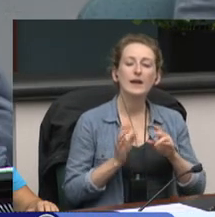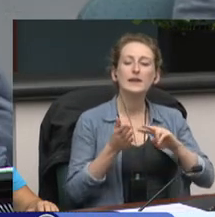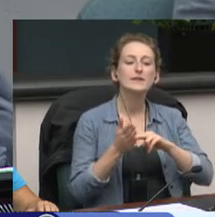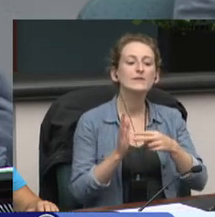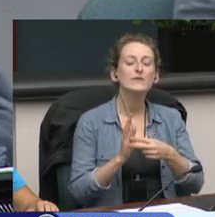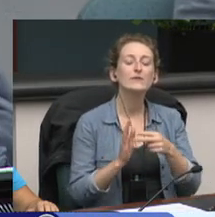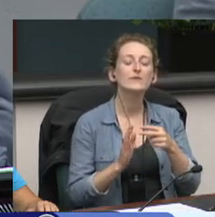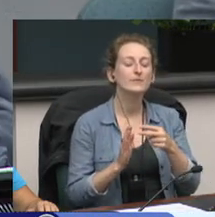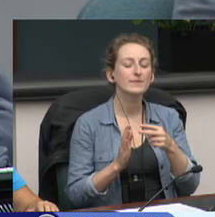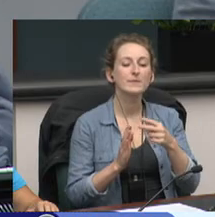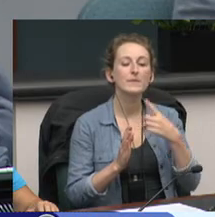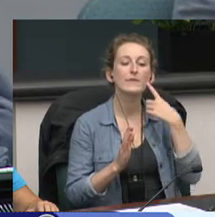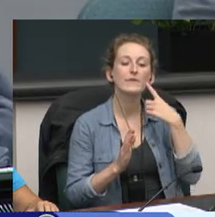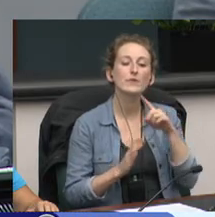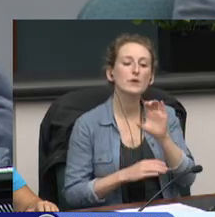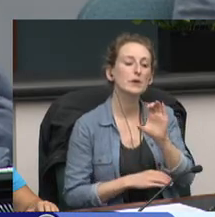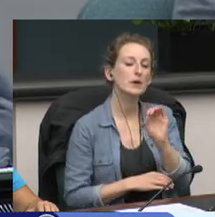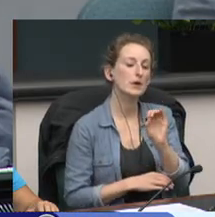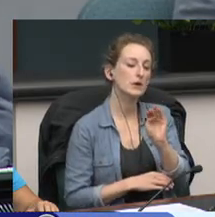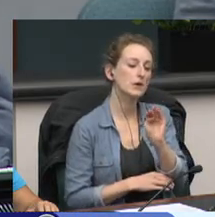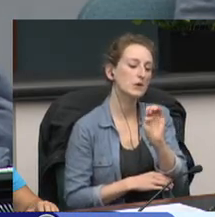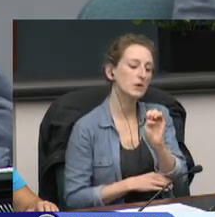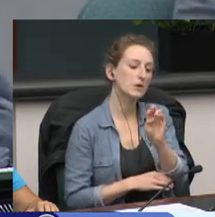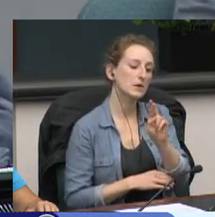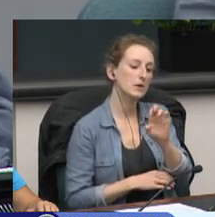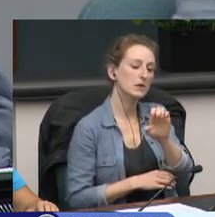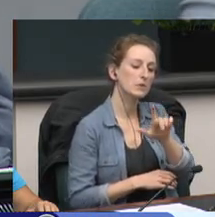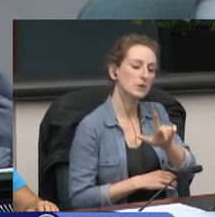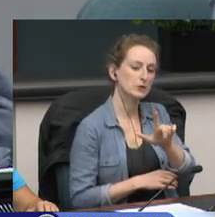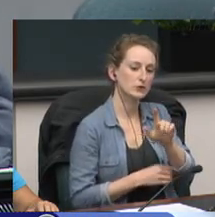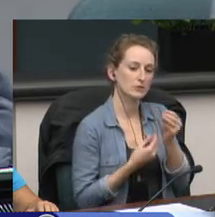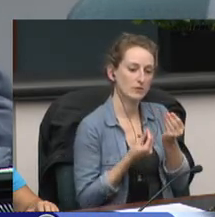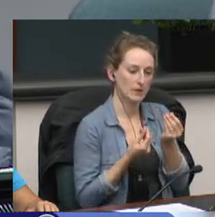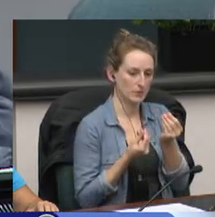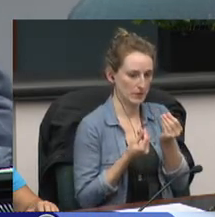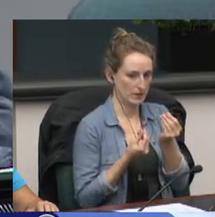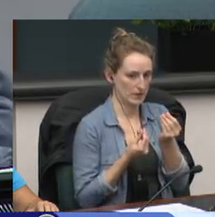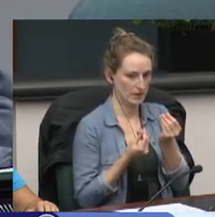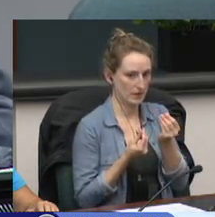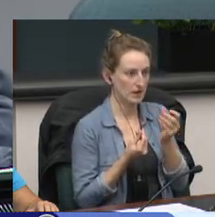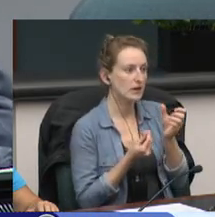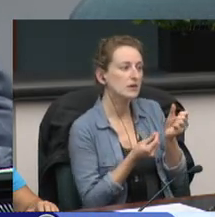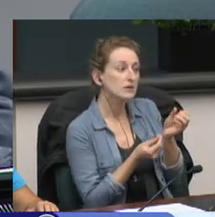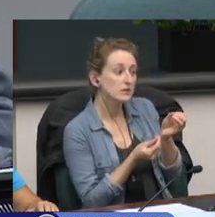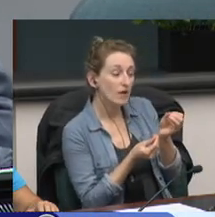backing out onto the sidewalk and Street so so angle park this is this is on